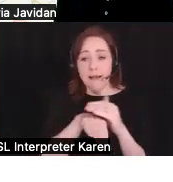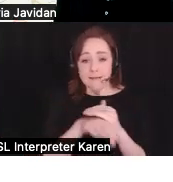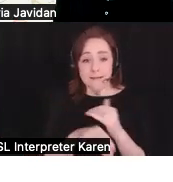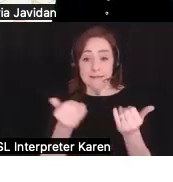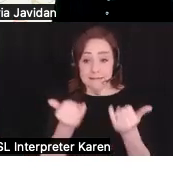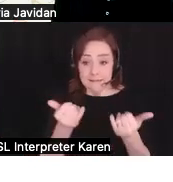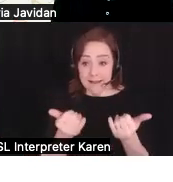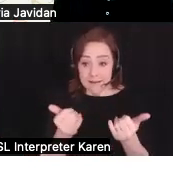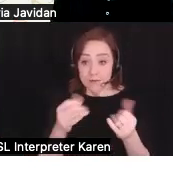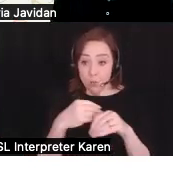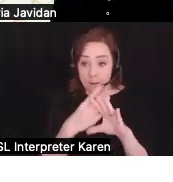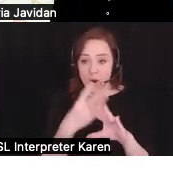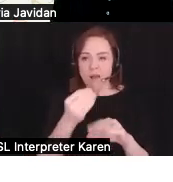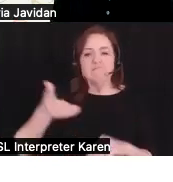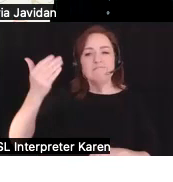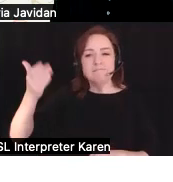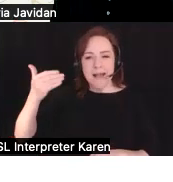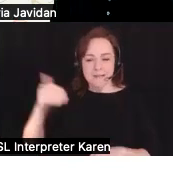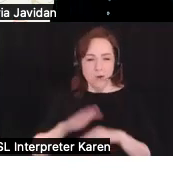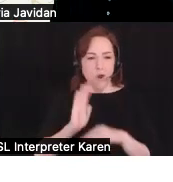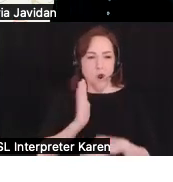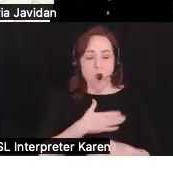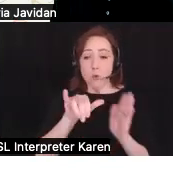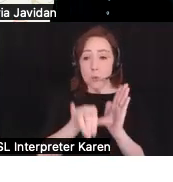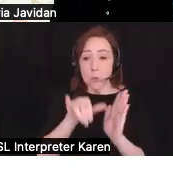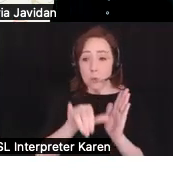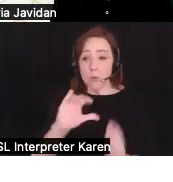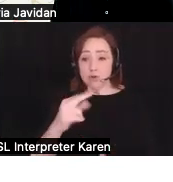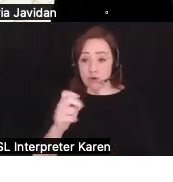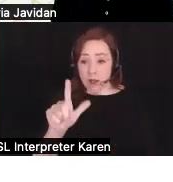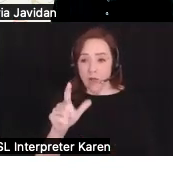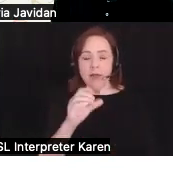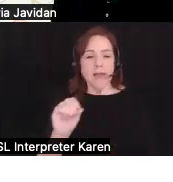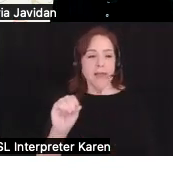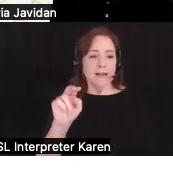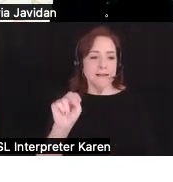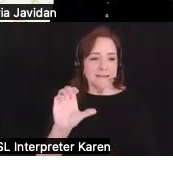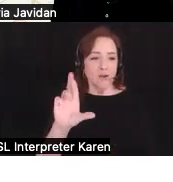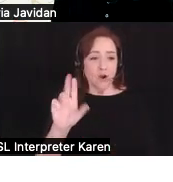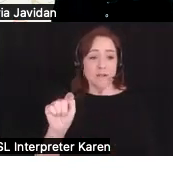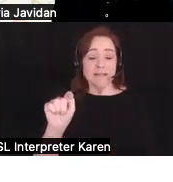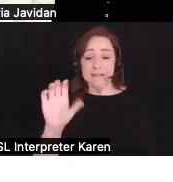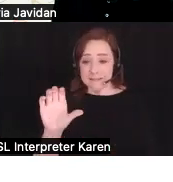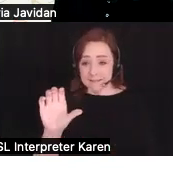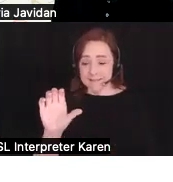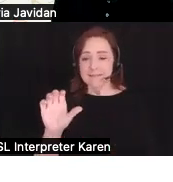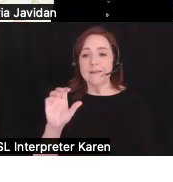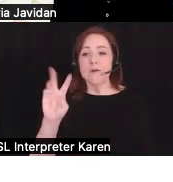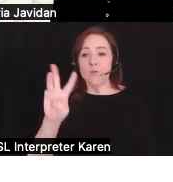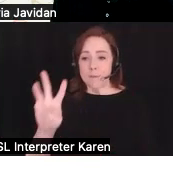NCTRC YouTube channel and the NCTRC website at telehealthresourcecenter.org. With that I will